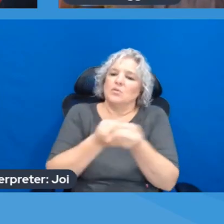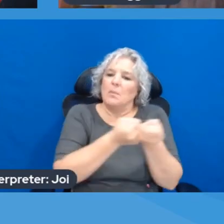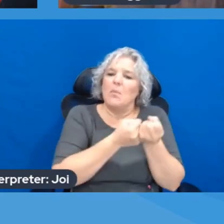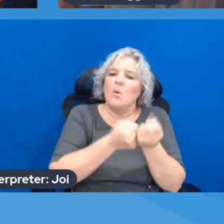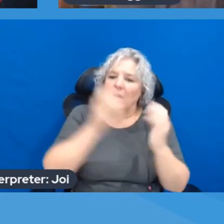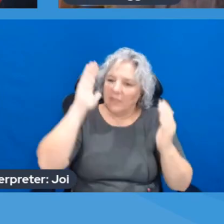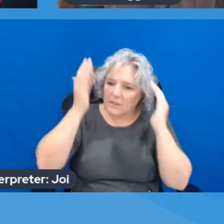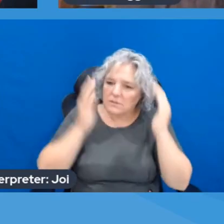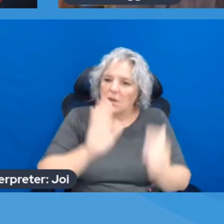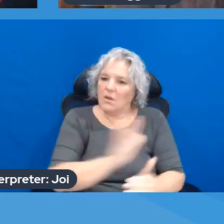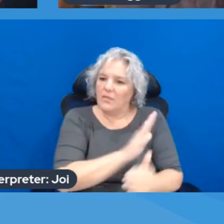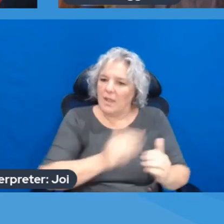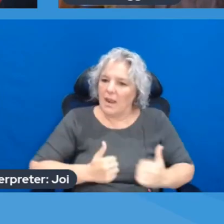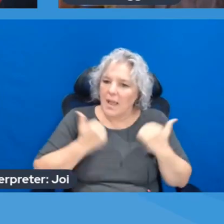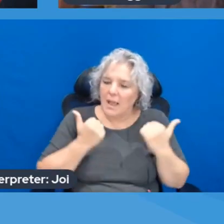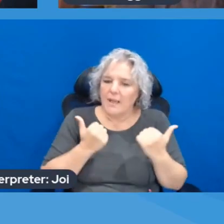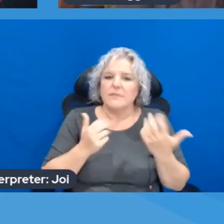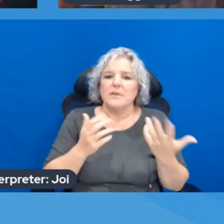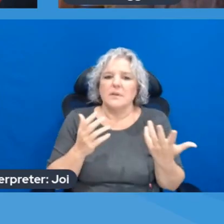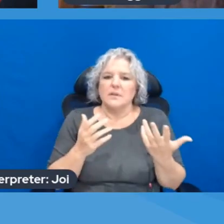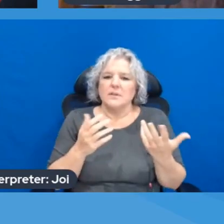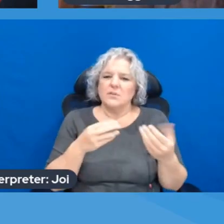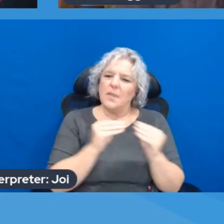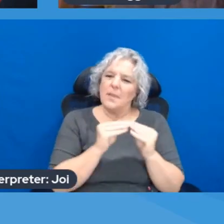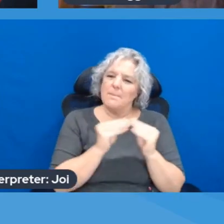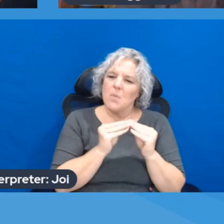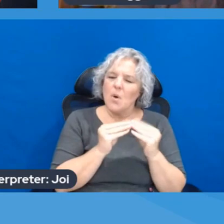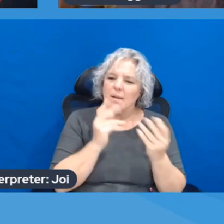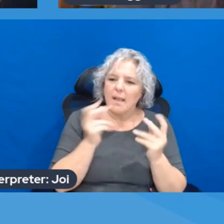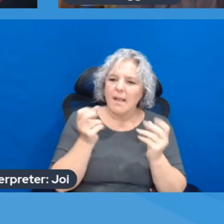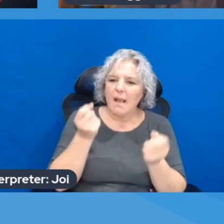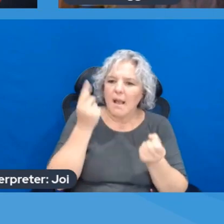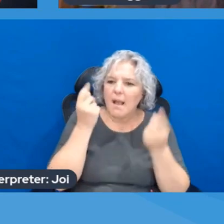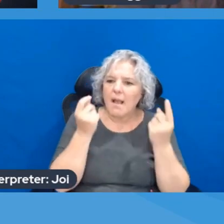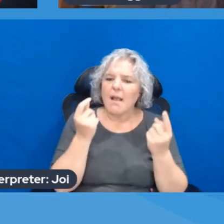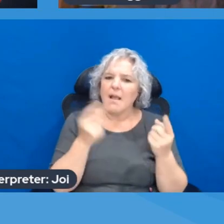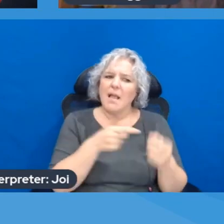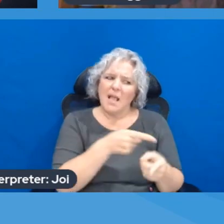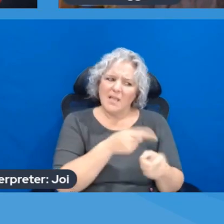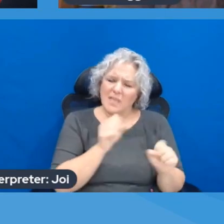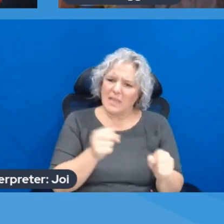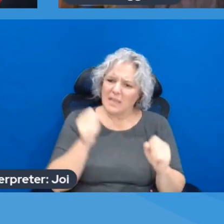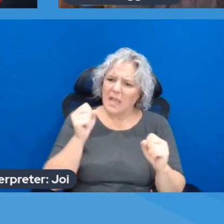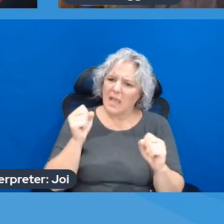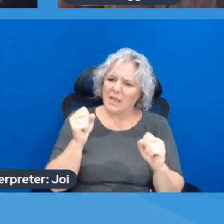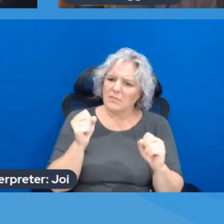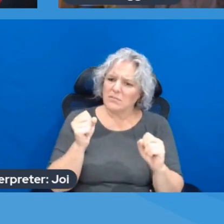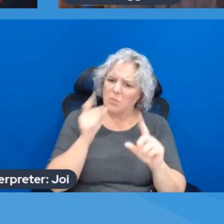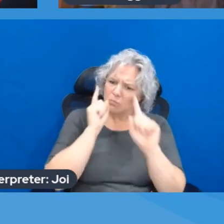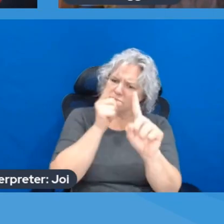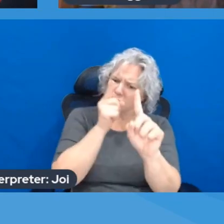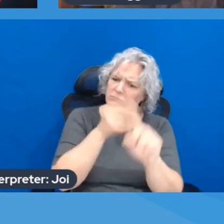to just reframe their lens so that they can have high expectations of themselves and also of the children.